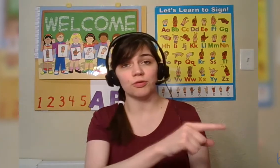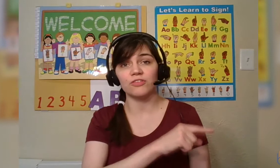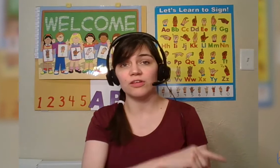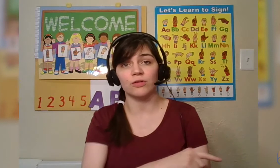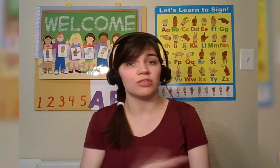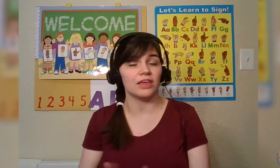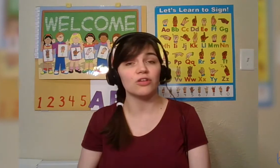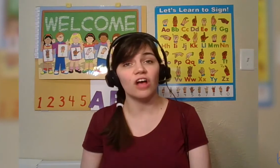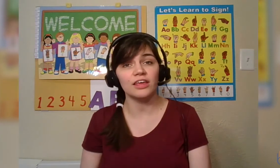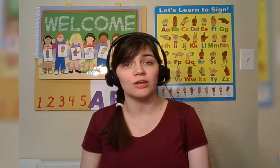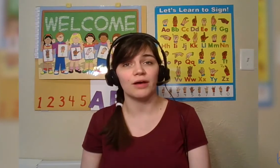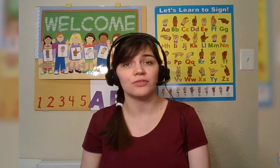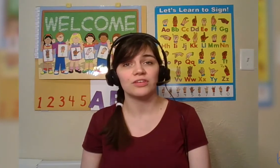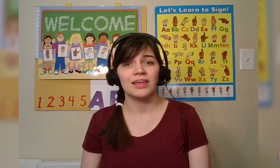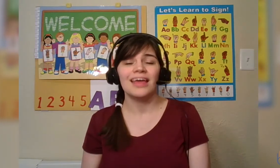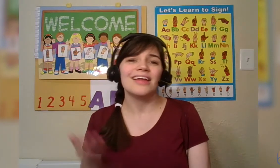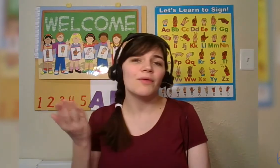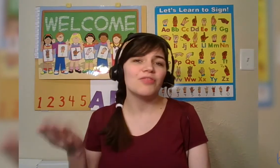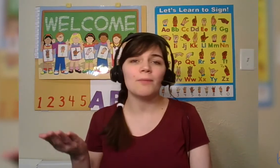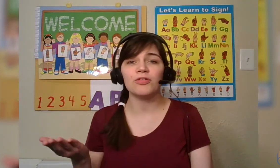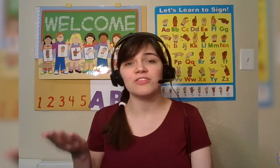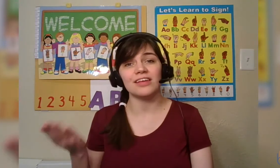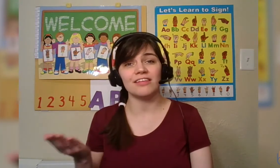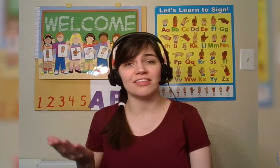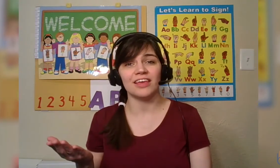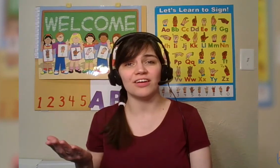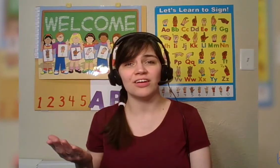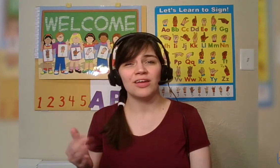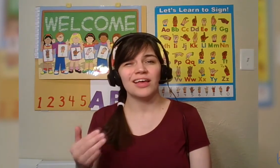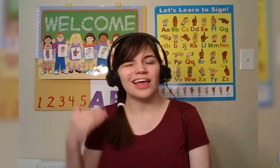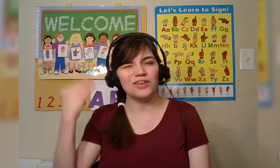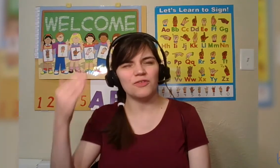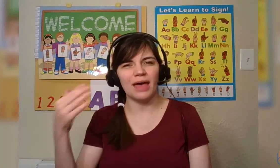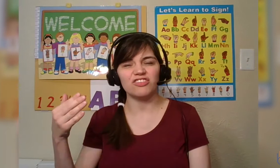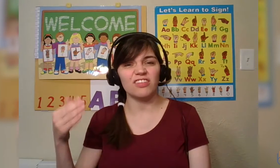person or thing you're talking about. Now if that person isn't there, kind of imagine